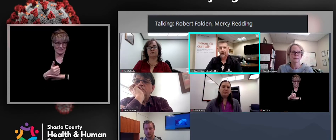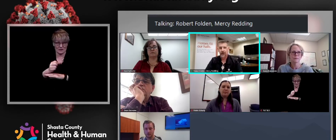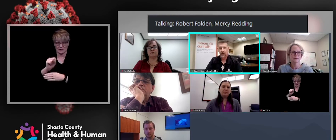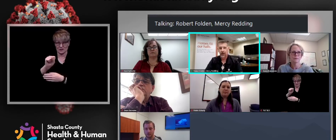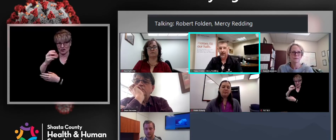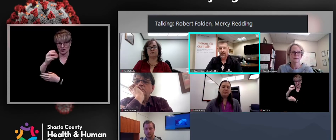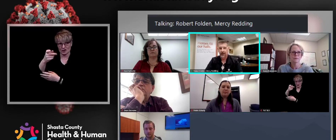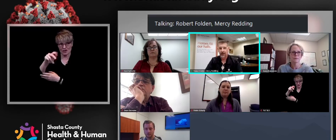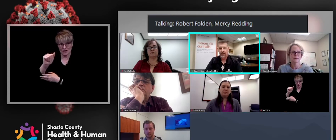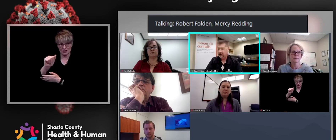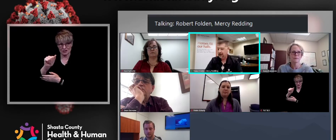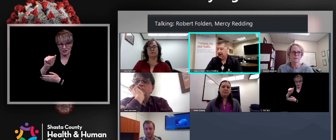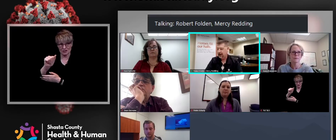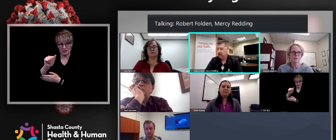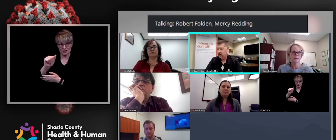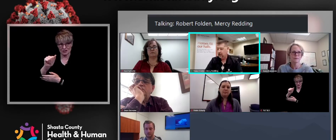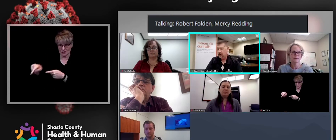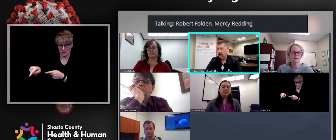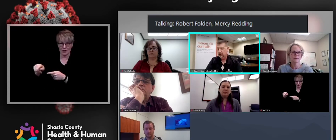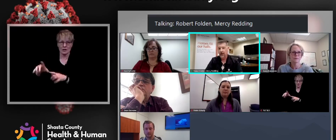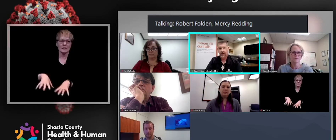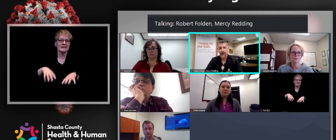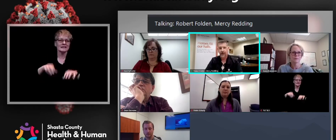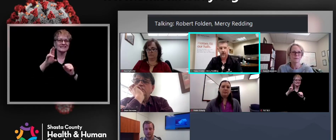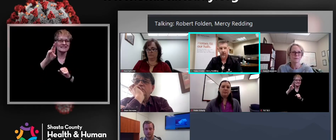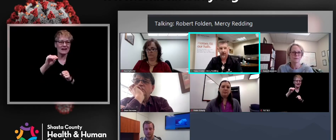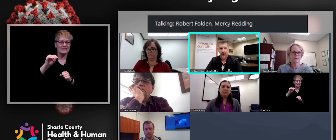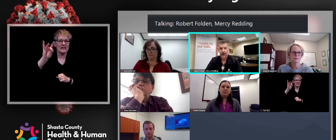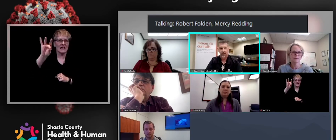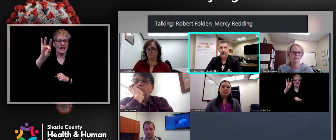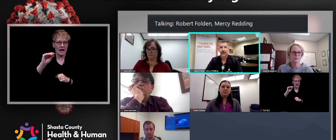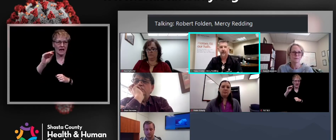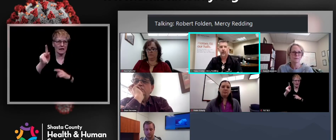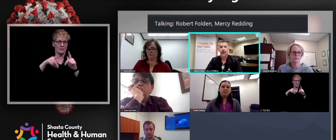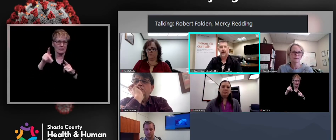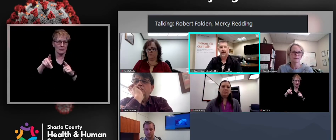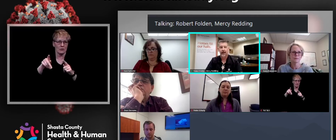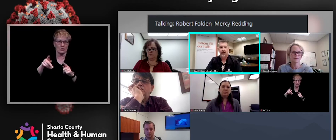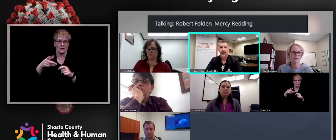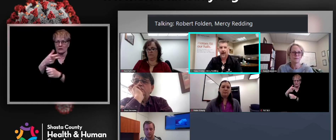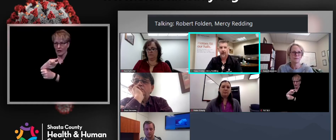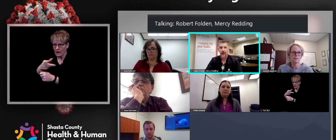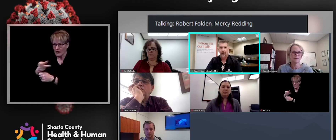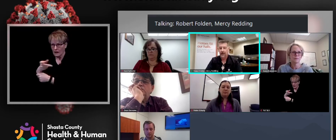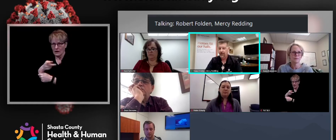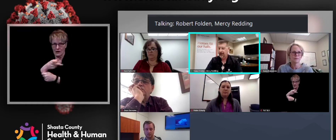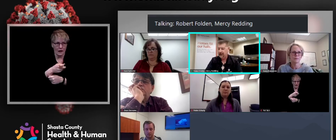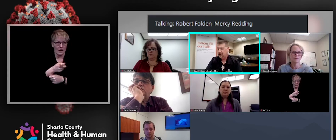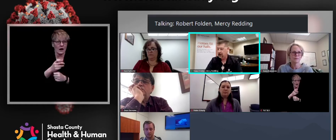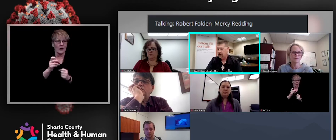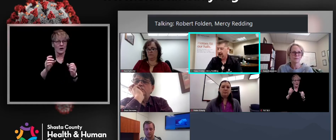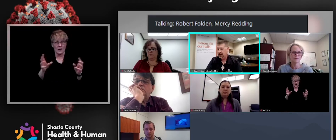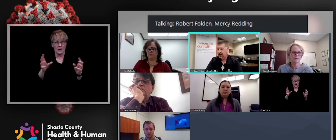to do one of these events. And we're out there for 12 hours for an eight hour vaccination day.